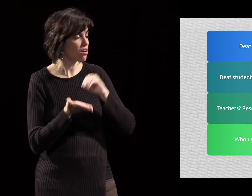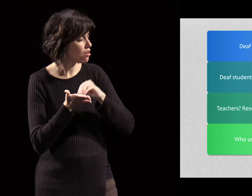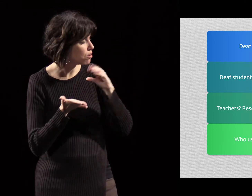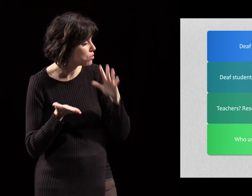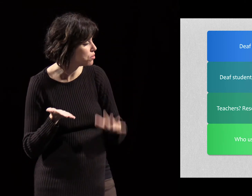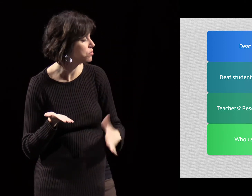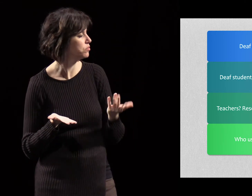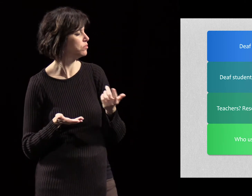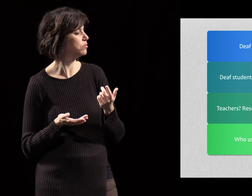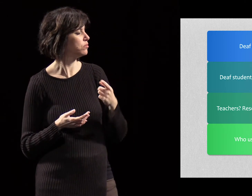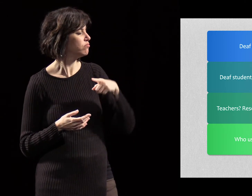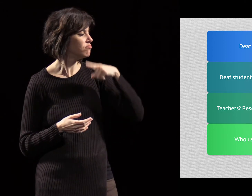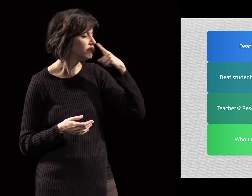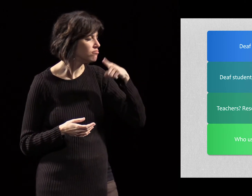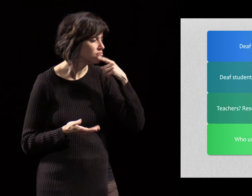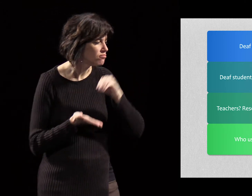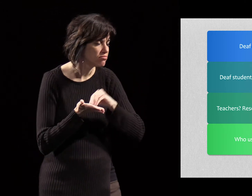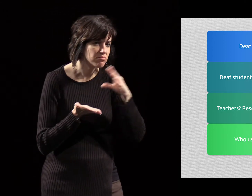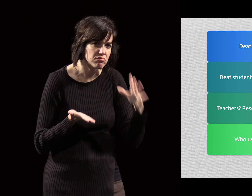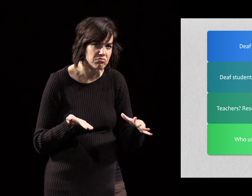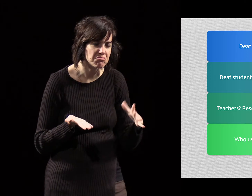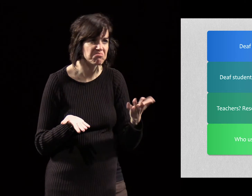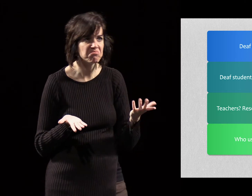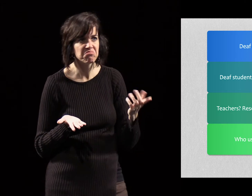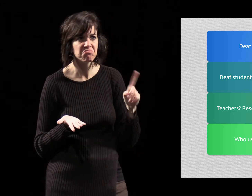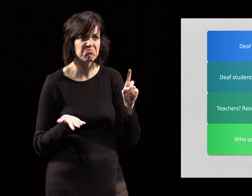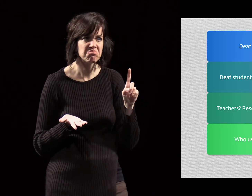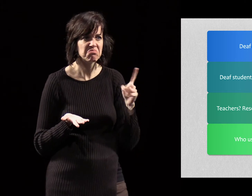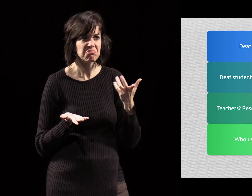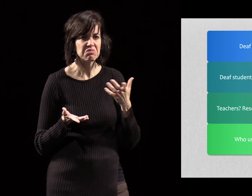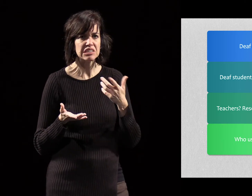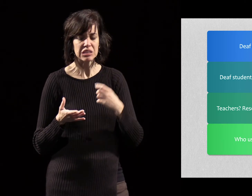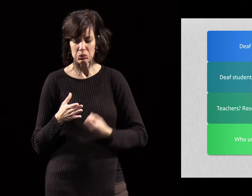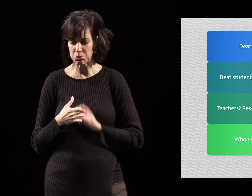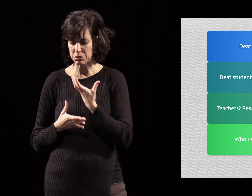Deaf students? Hearing students?